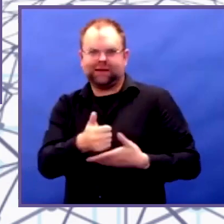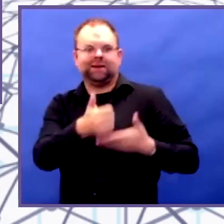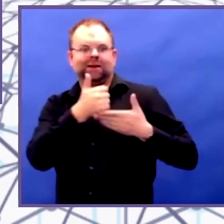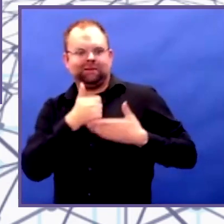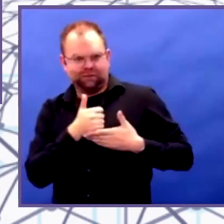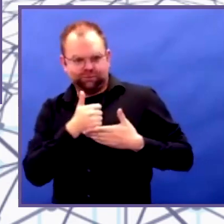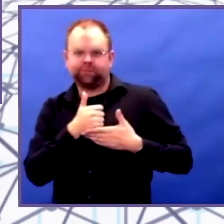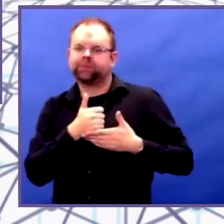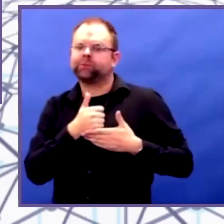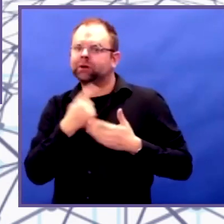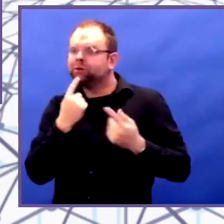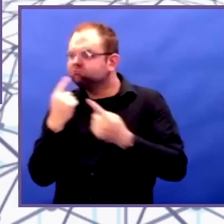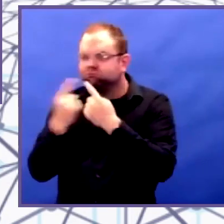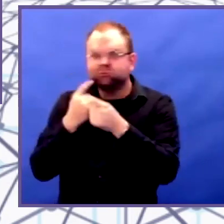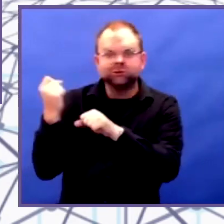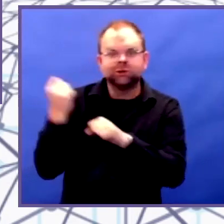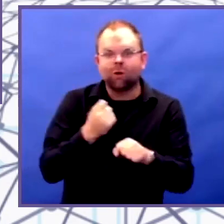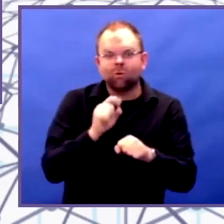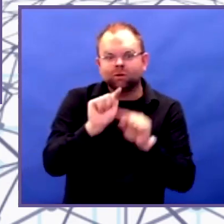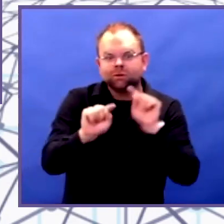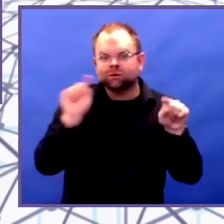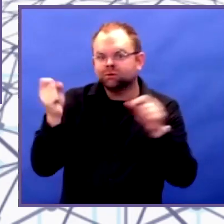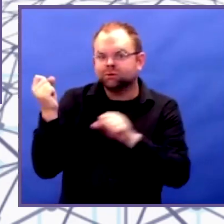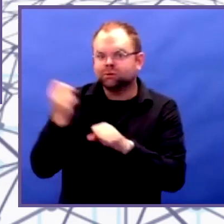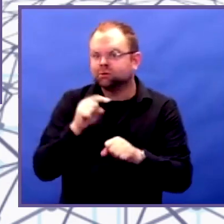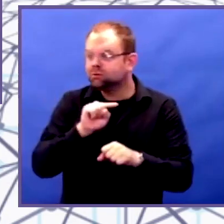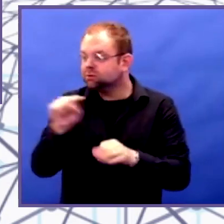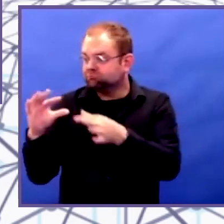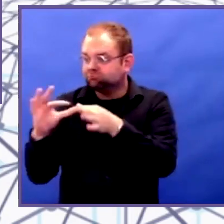Thank you so much. Thank you so much, Mr. Kabir.